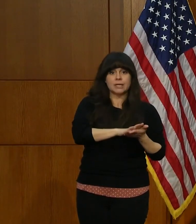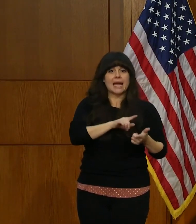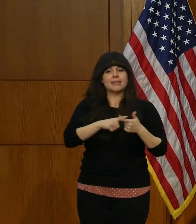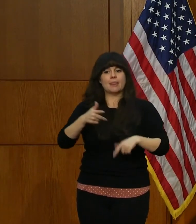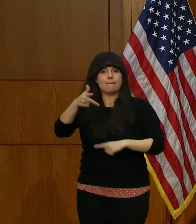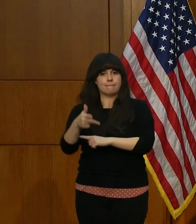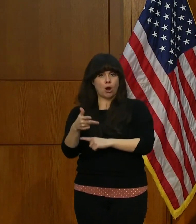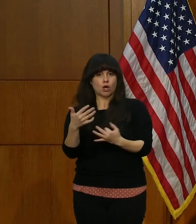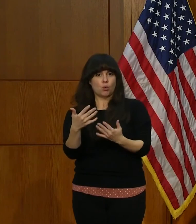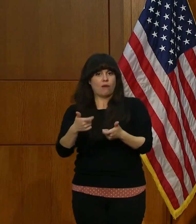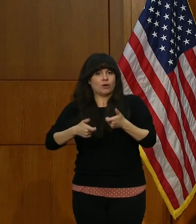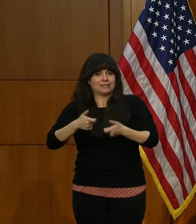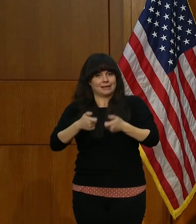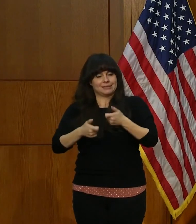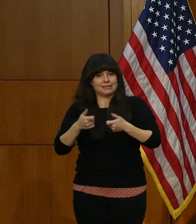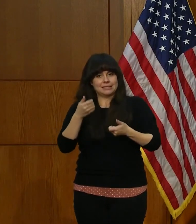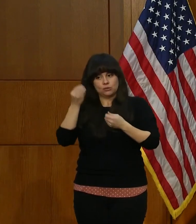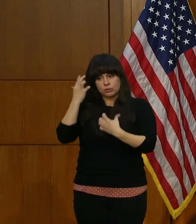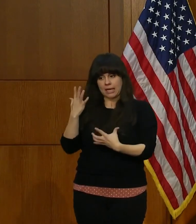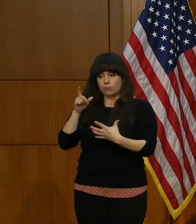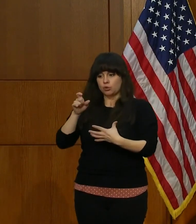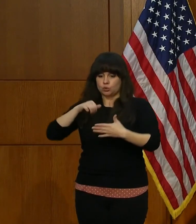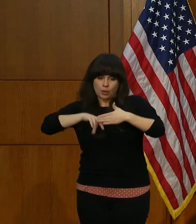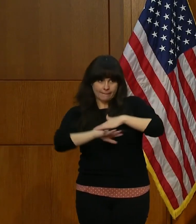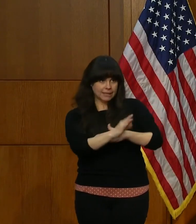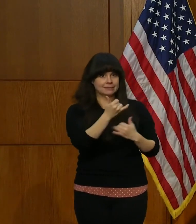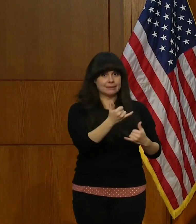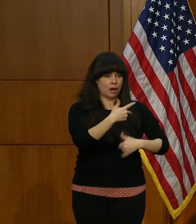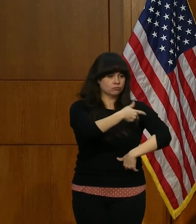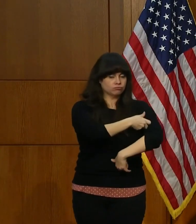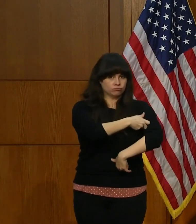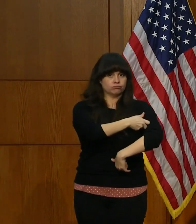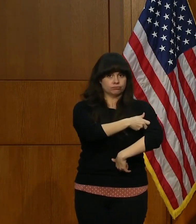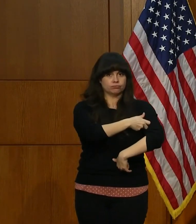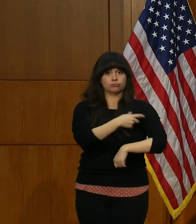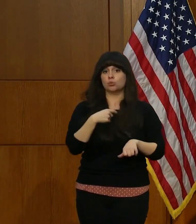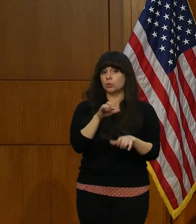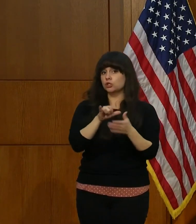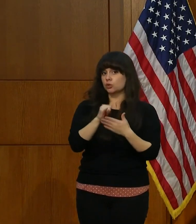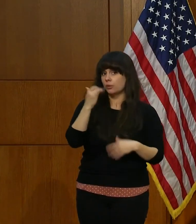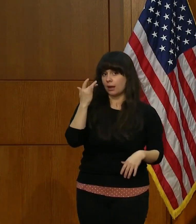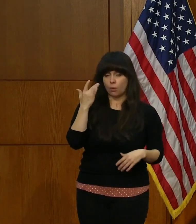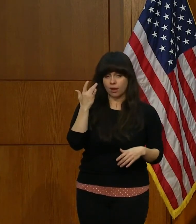ARRIVAL IS NOTED IN OUR SYSTEM AND THEY PARK TOE WAIT FOR A TEXT MESSAGE TO BE TOLD TO COME